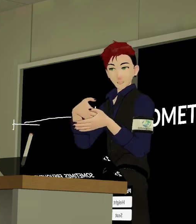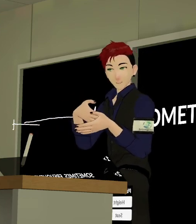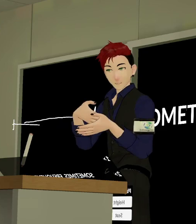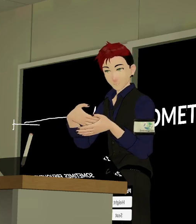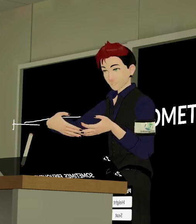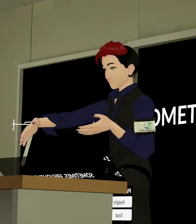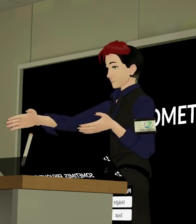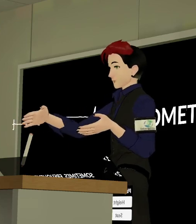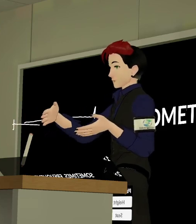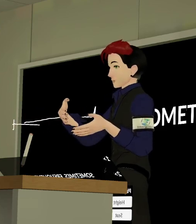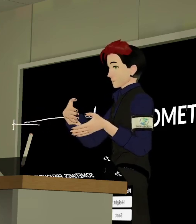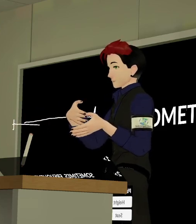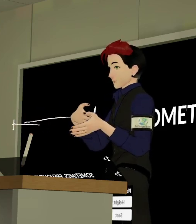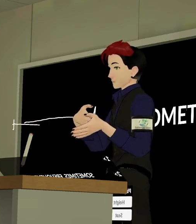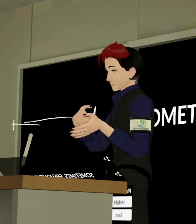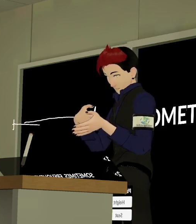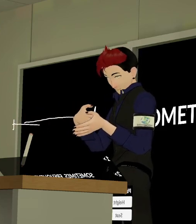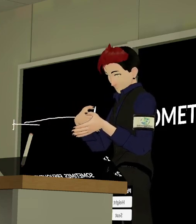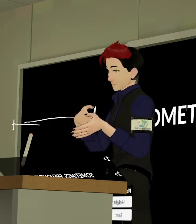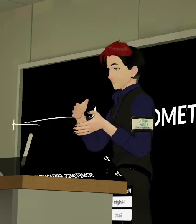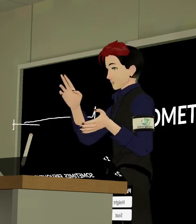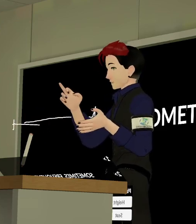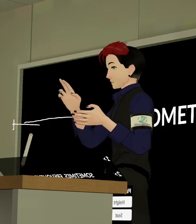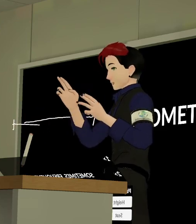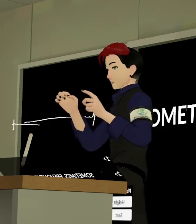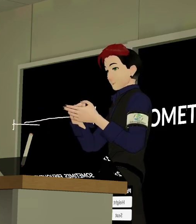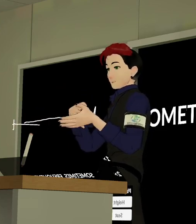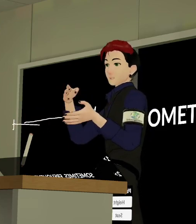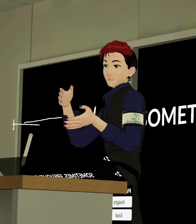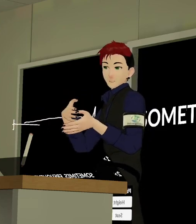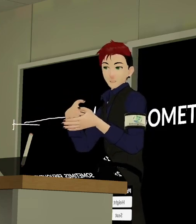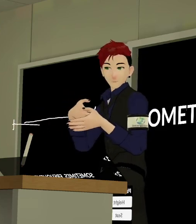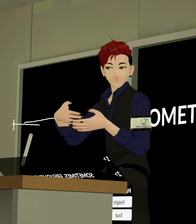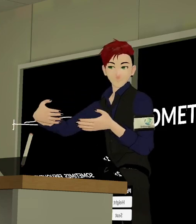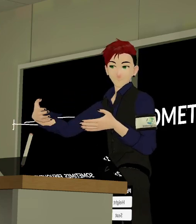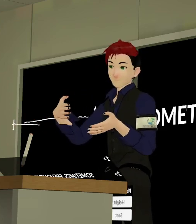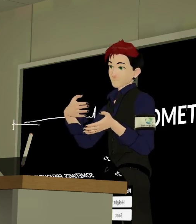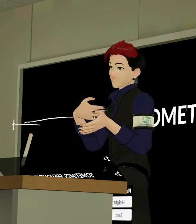happens so increasingly often that it's not even like really coming up